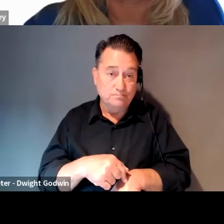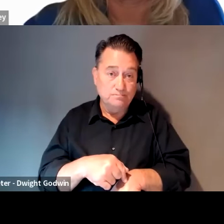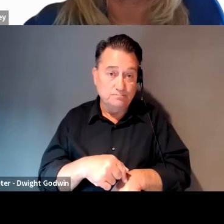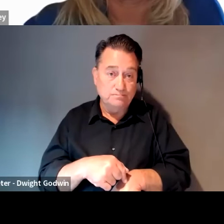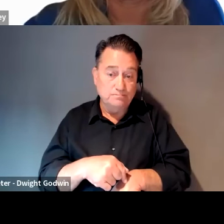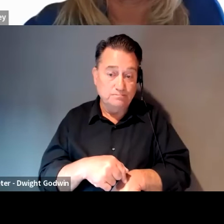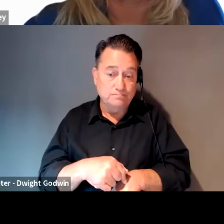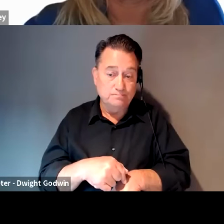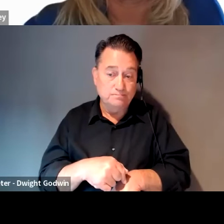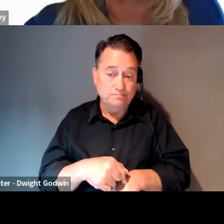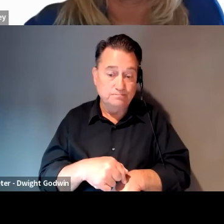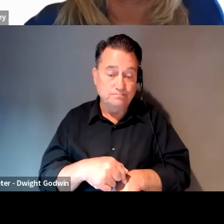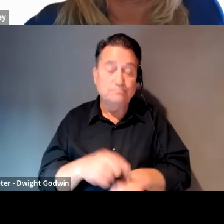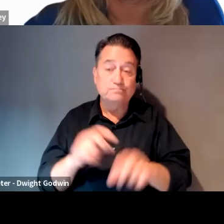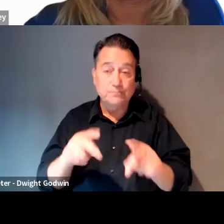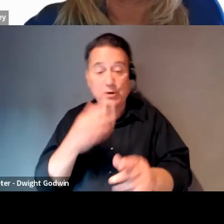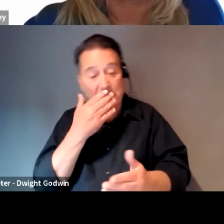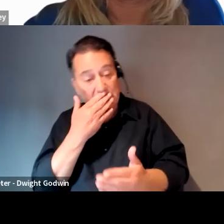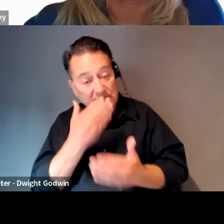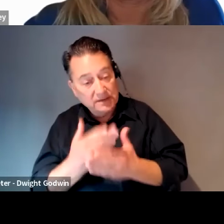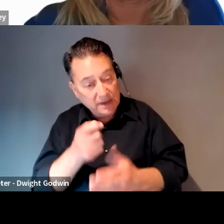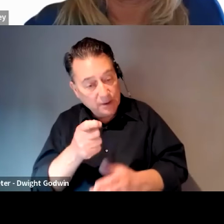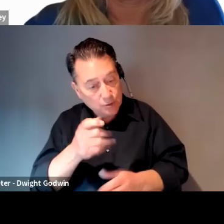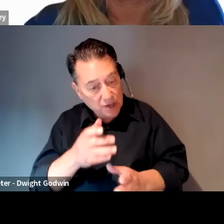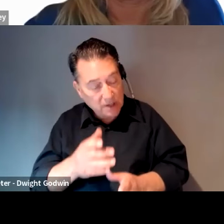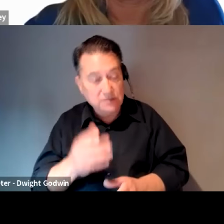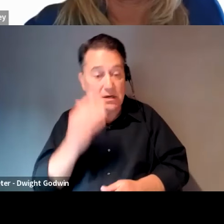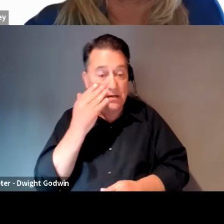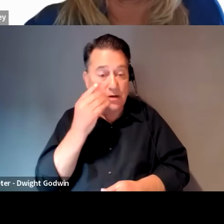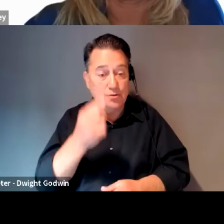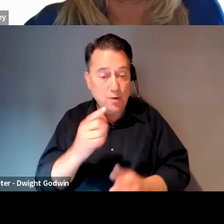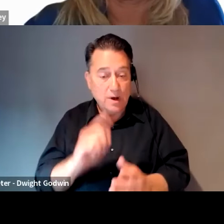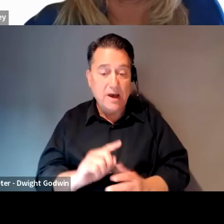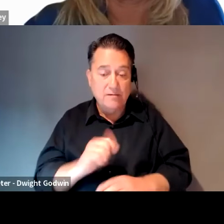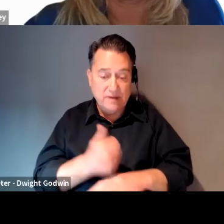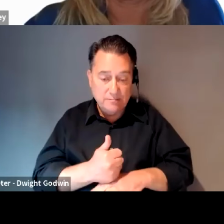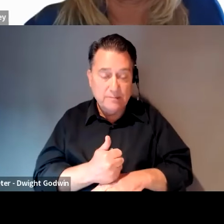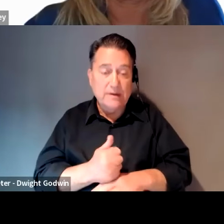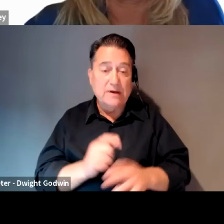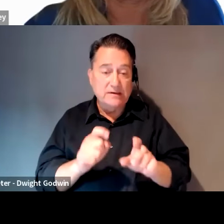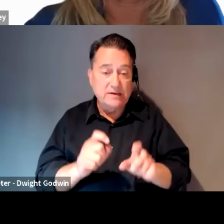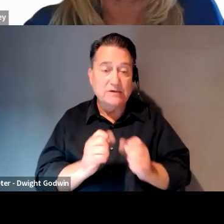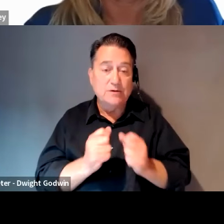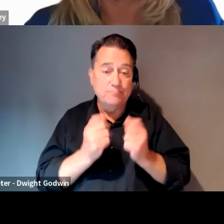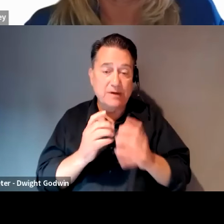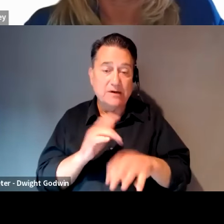Great, thank you so much, Judge. And I know that you have implemented and tested a lot of those early engagement techniques